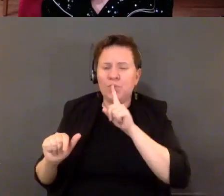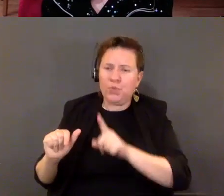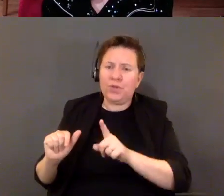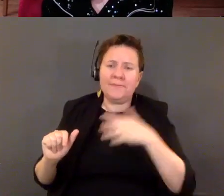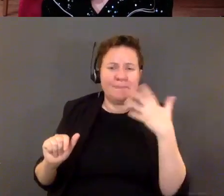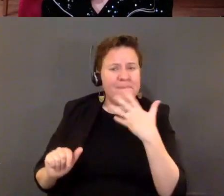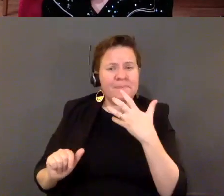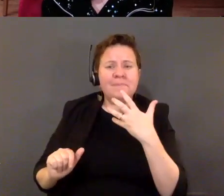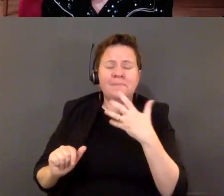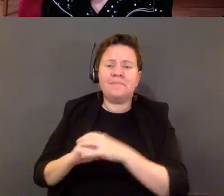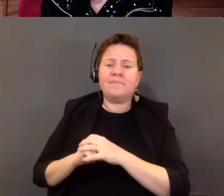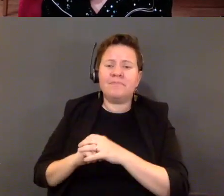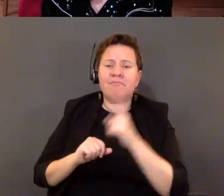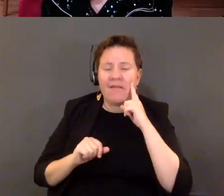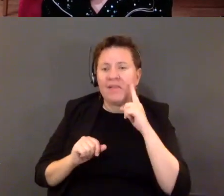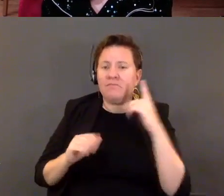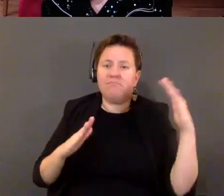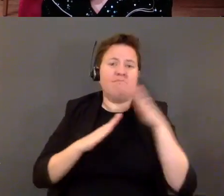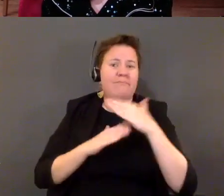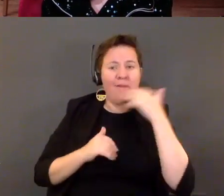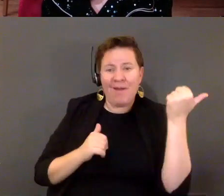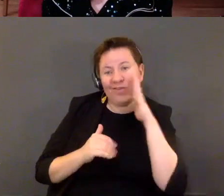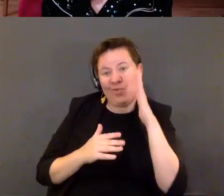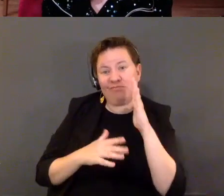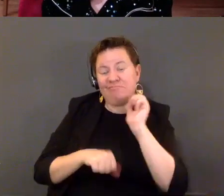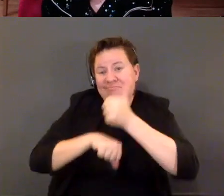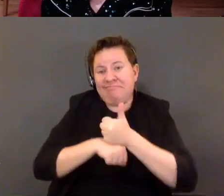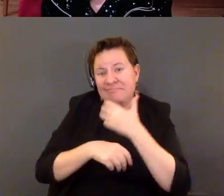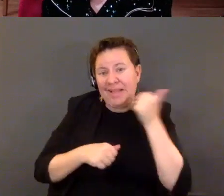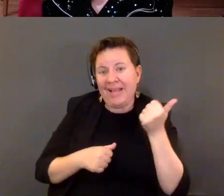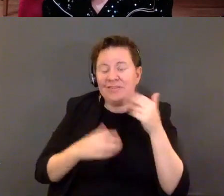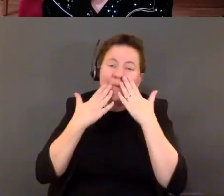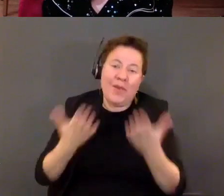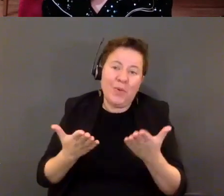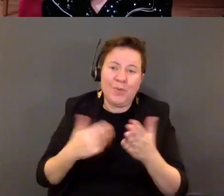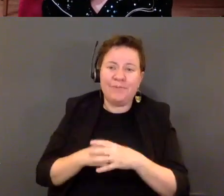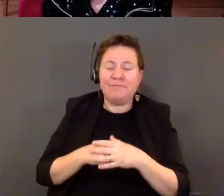um i think the best that we're going to get and so thank you both of you so much